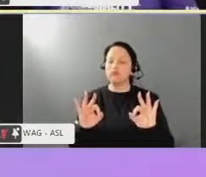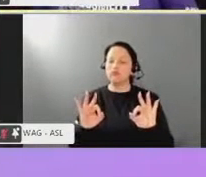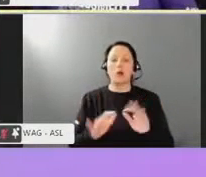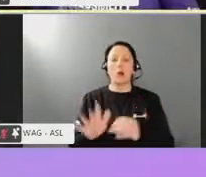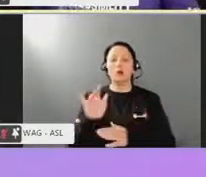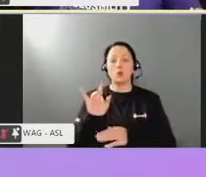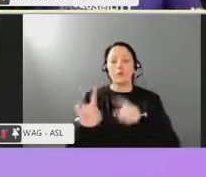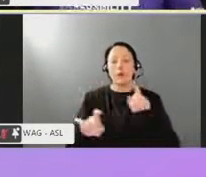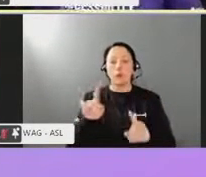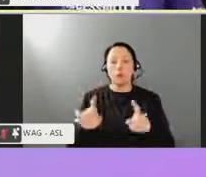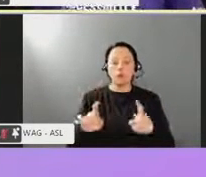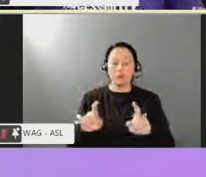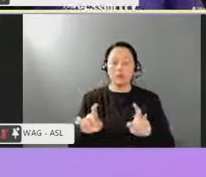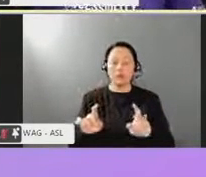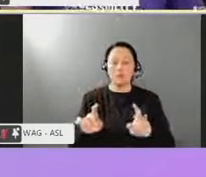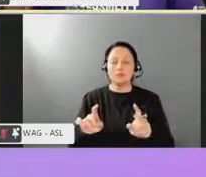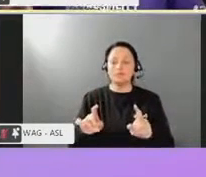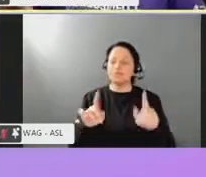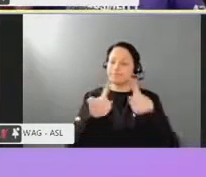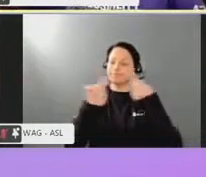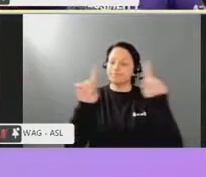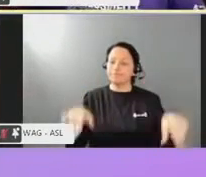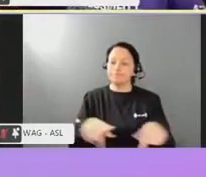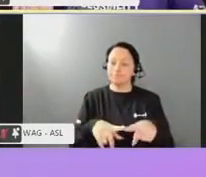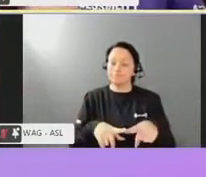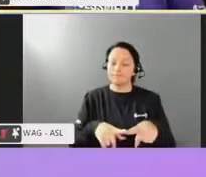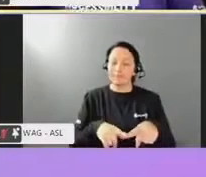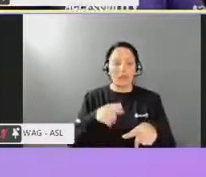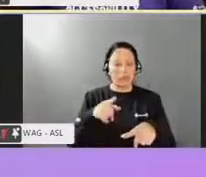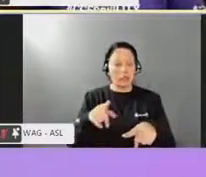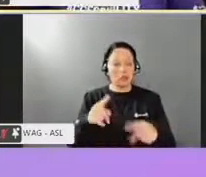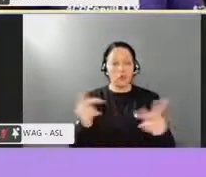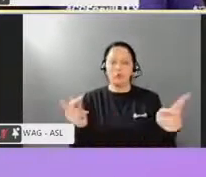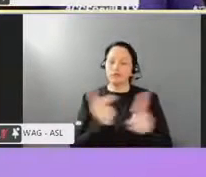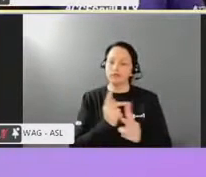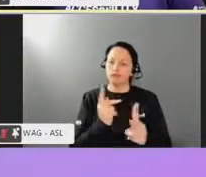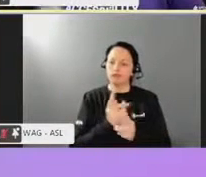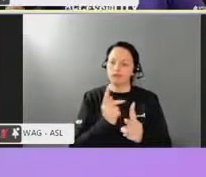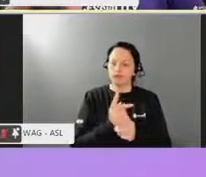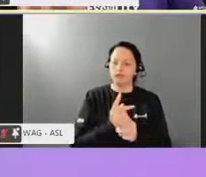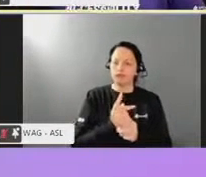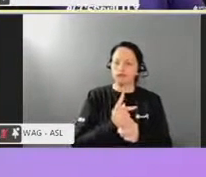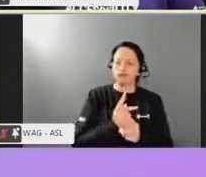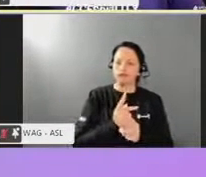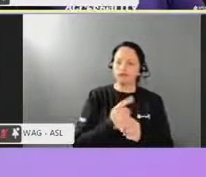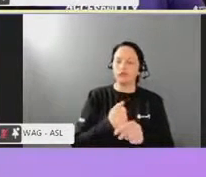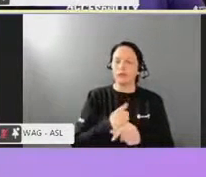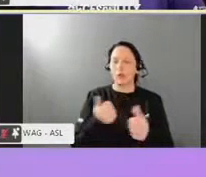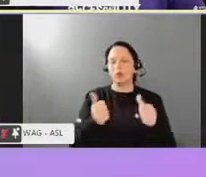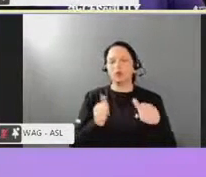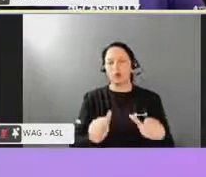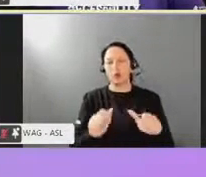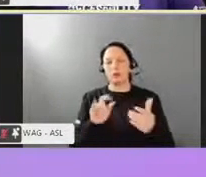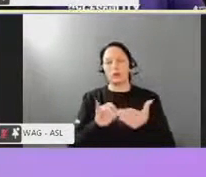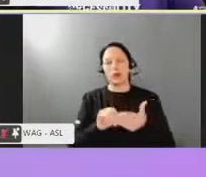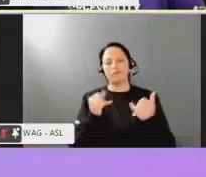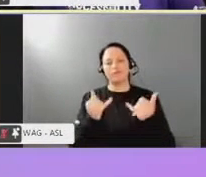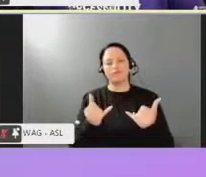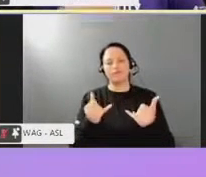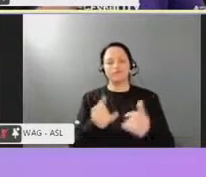This is a sample of all the questions you can get it completely free. You can get get 25 question questionnaire